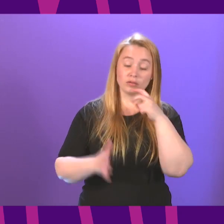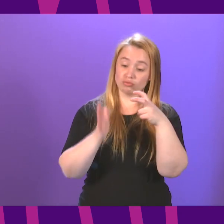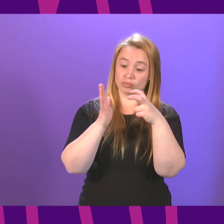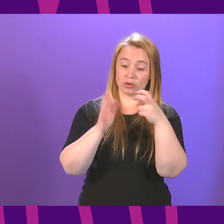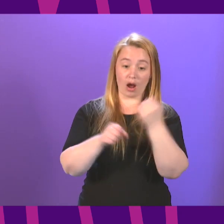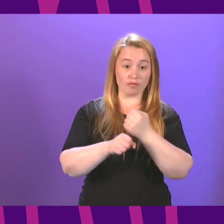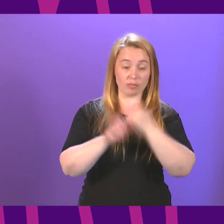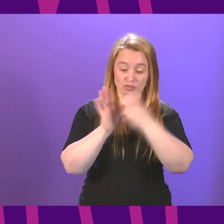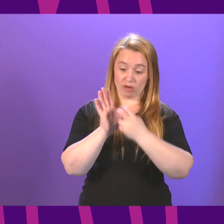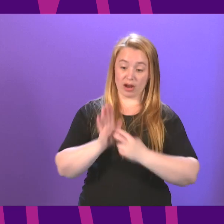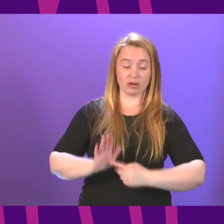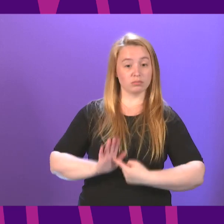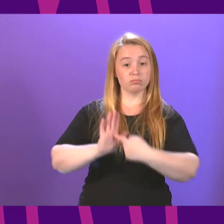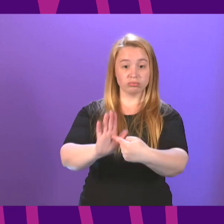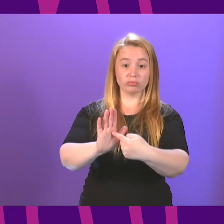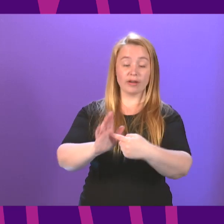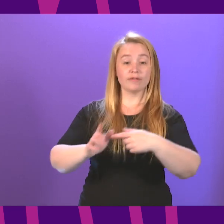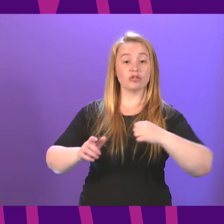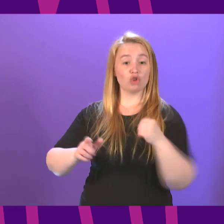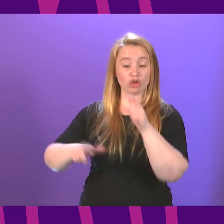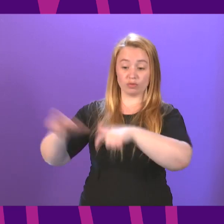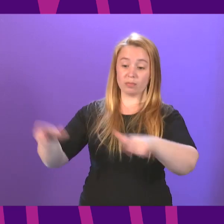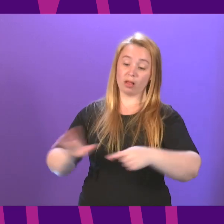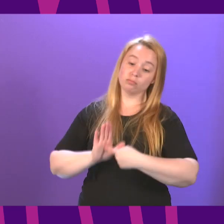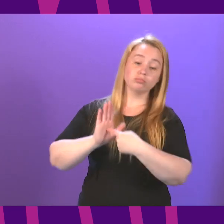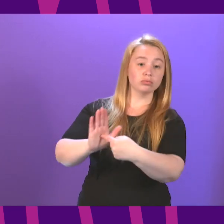the Scottish people. I know that we have more work to do in all sorts of areas,